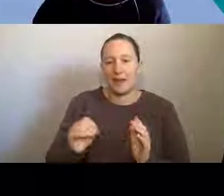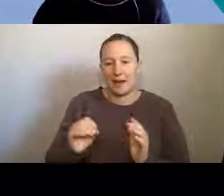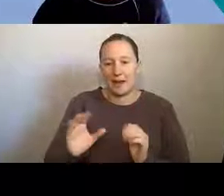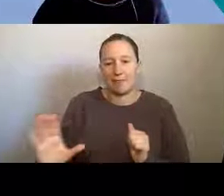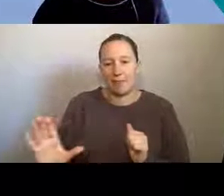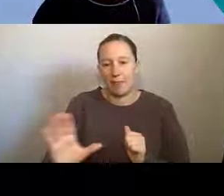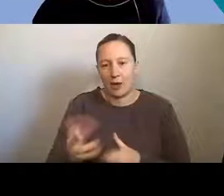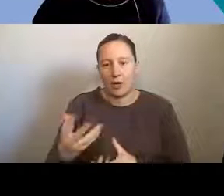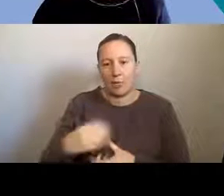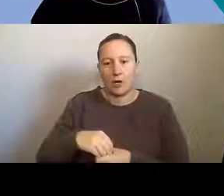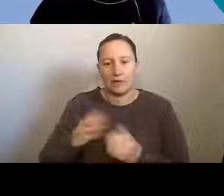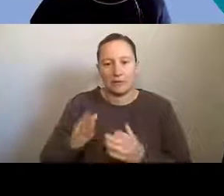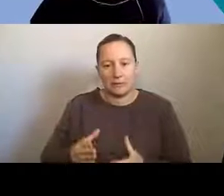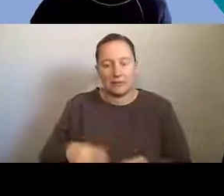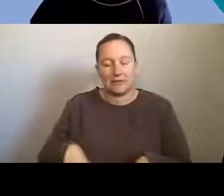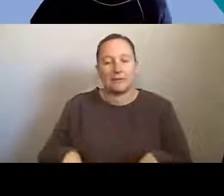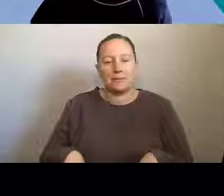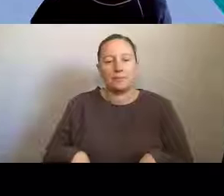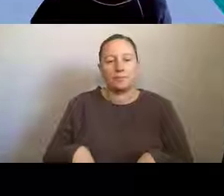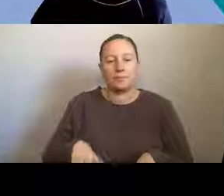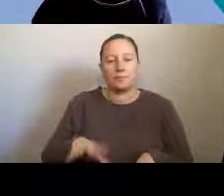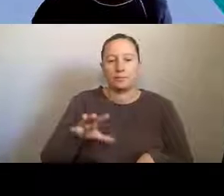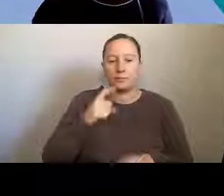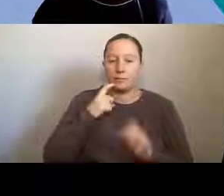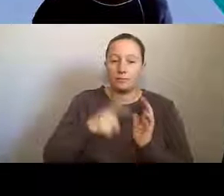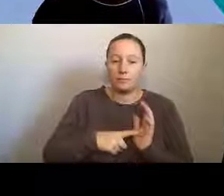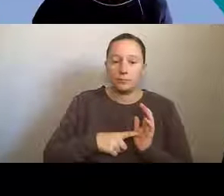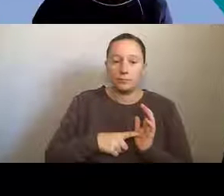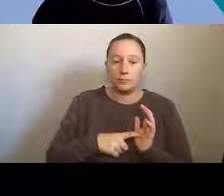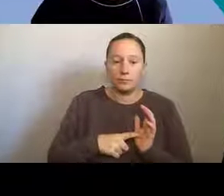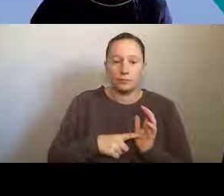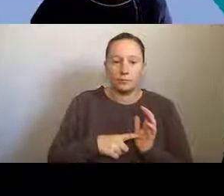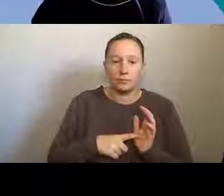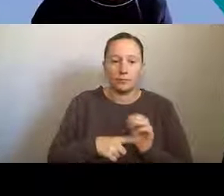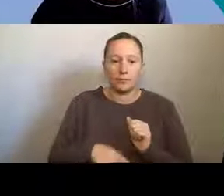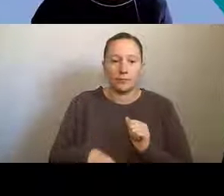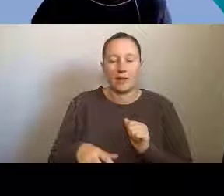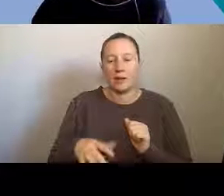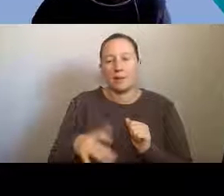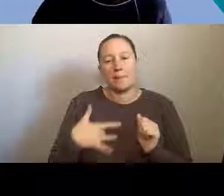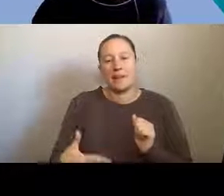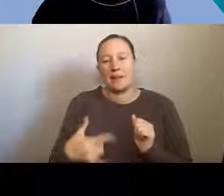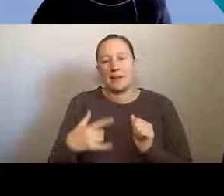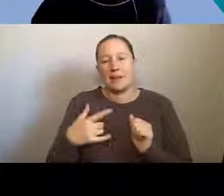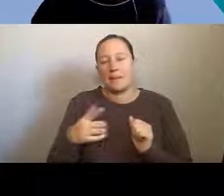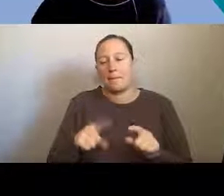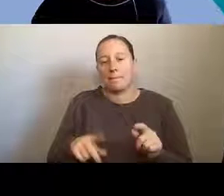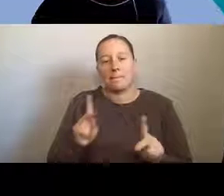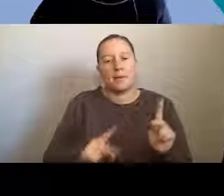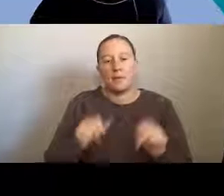Now this means recognizing that people are generally unfamiliar with the concept of research.